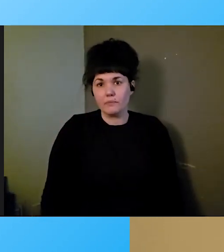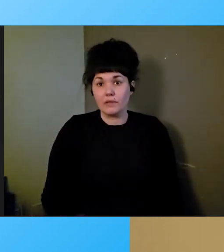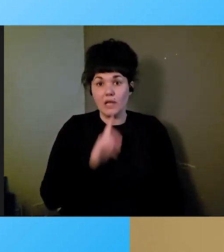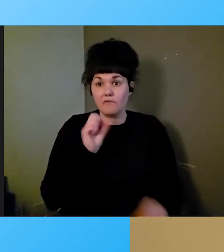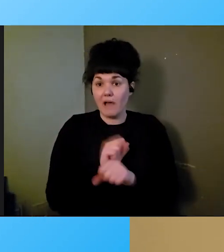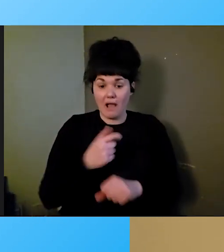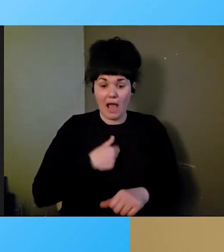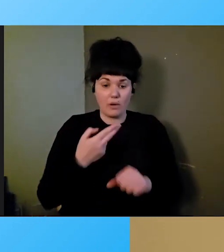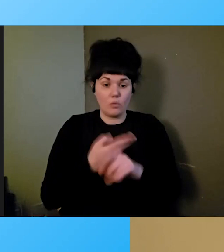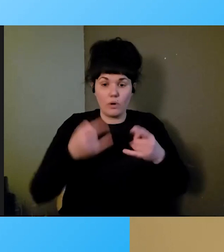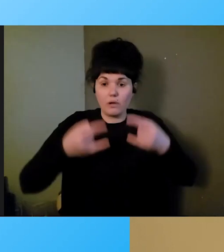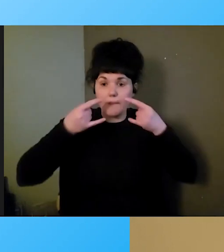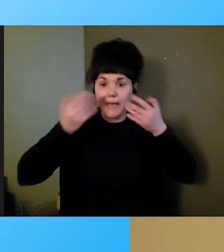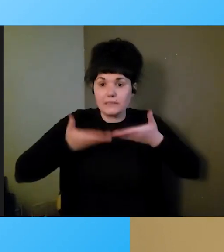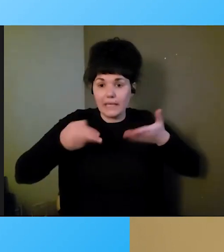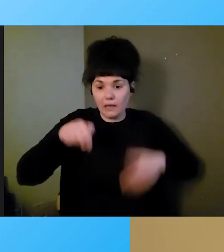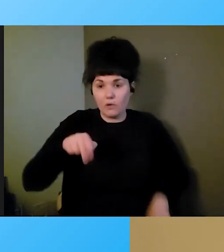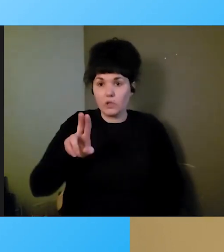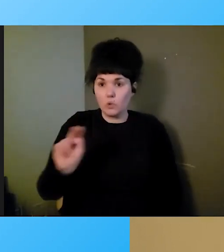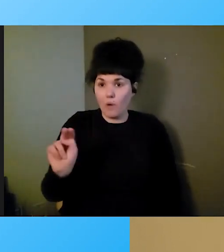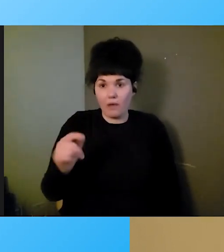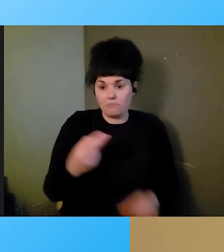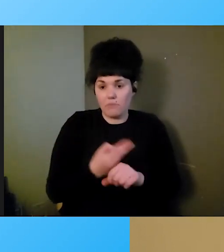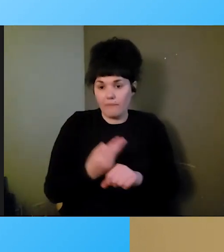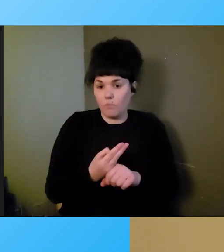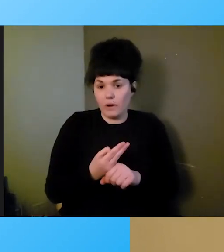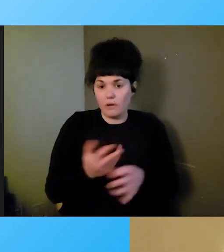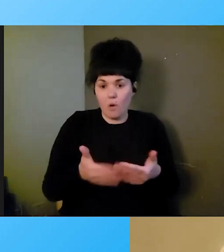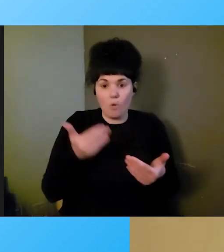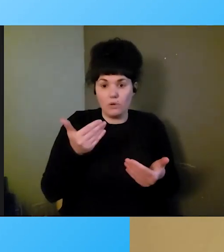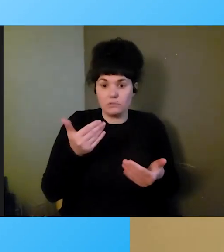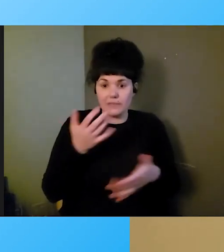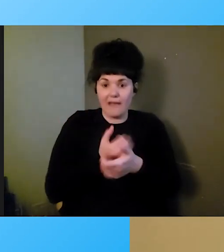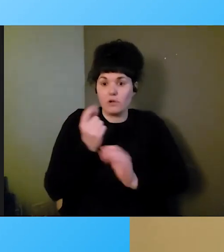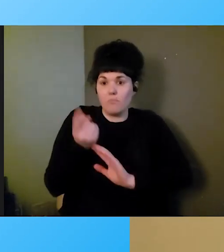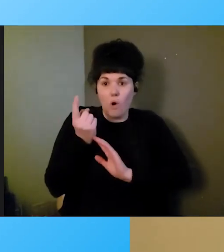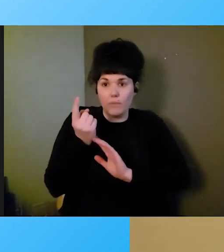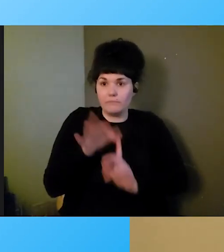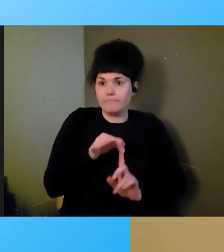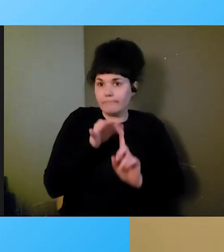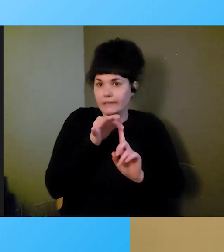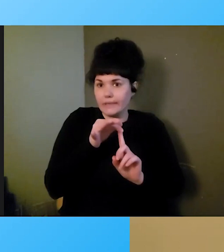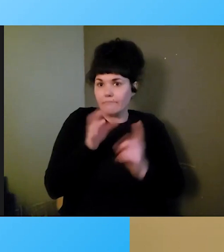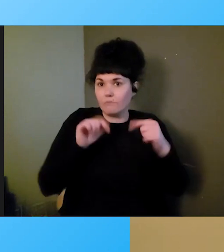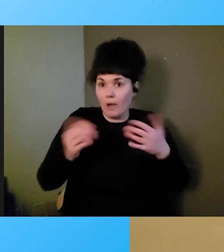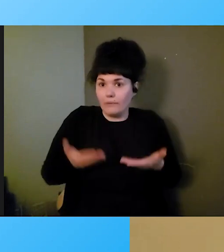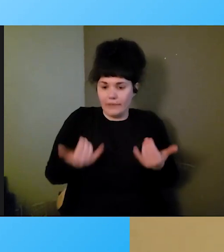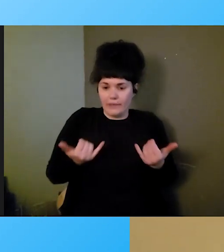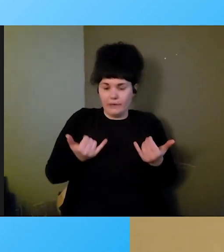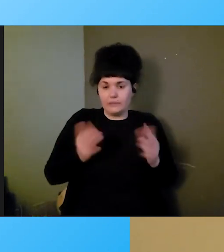mask here at the U.N. almost every moment except while I'm here, speaking with you.